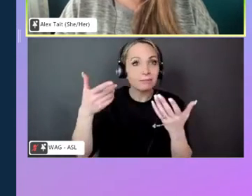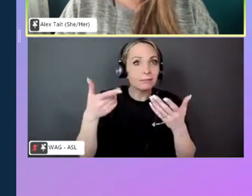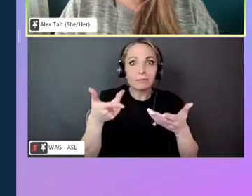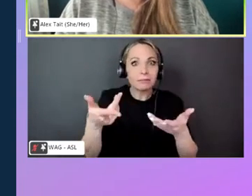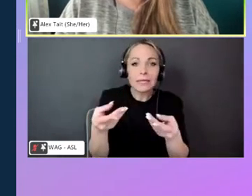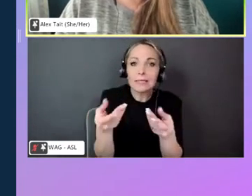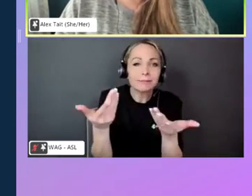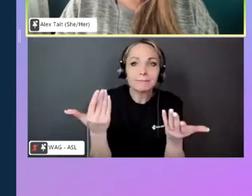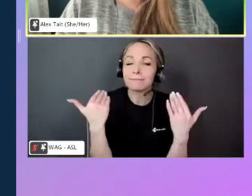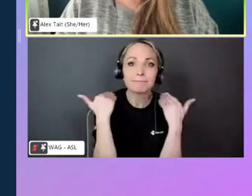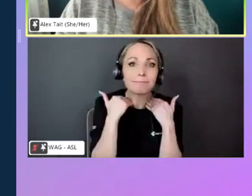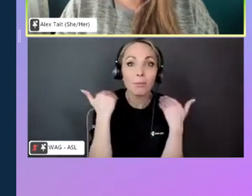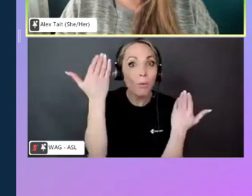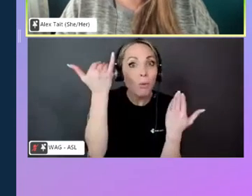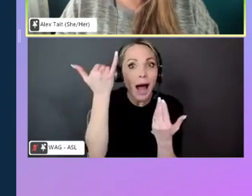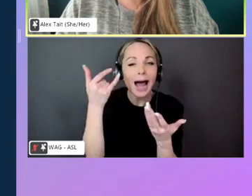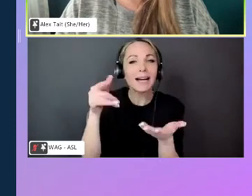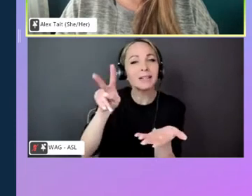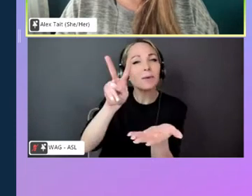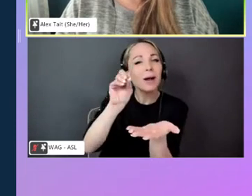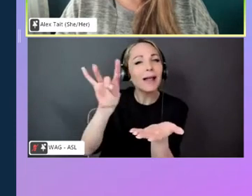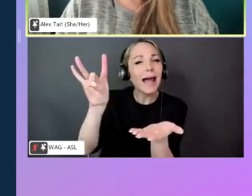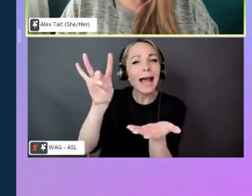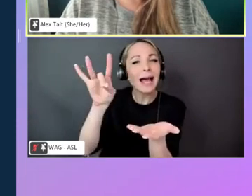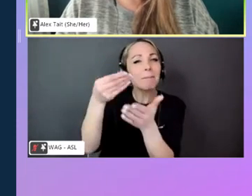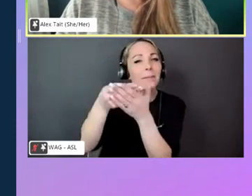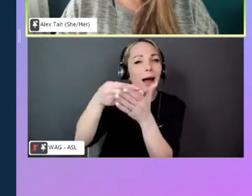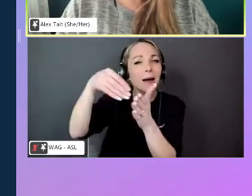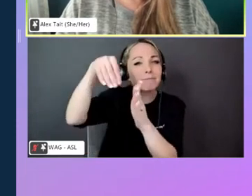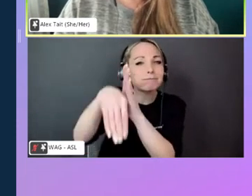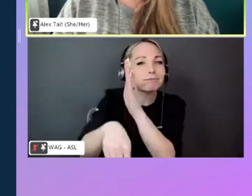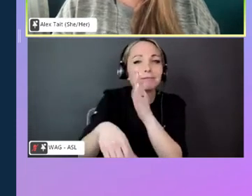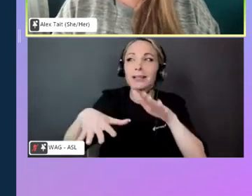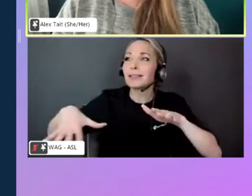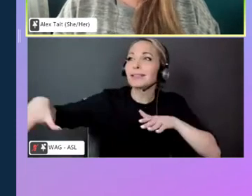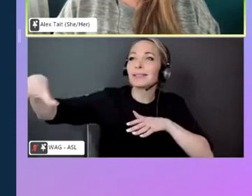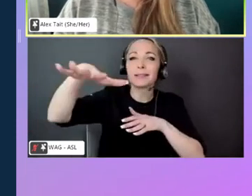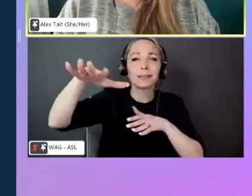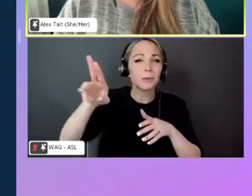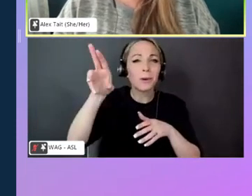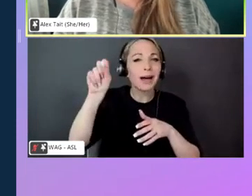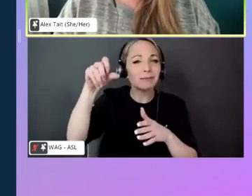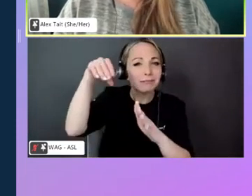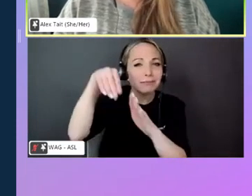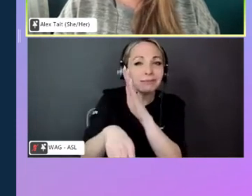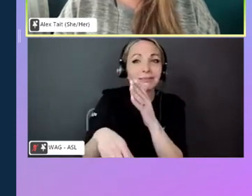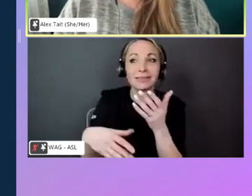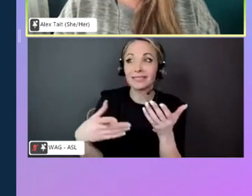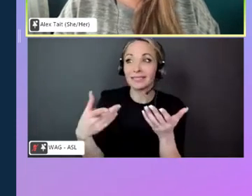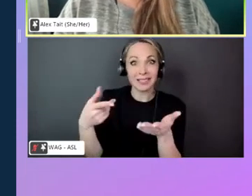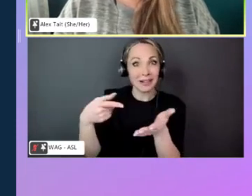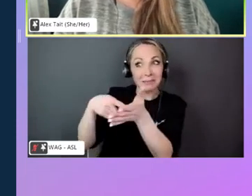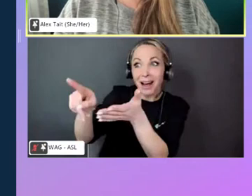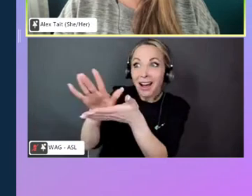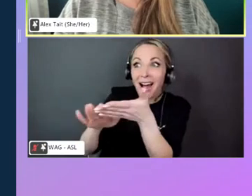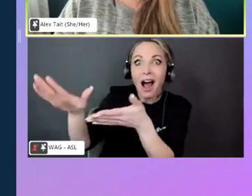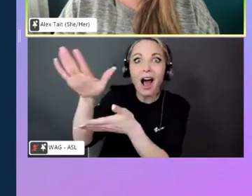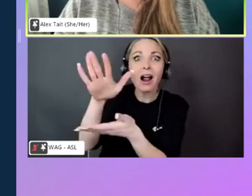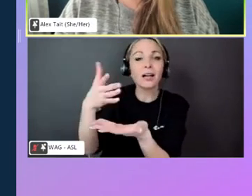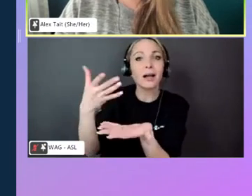just starting their careers during the great recession of 2008, many have crushing student loan debt increasing